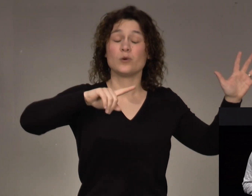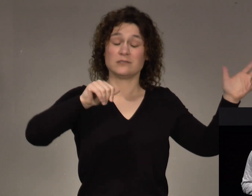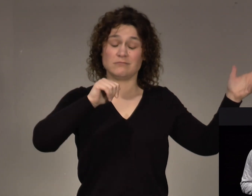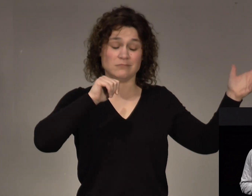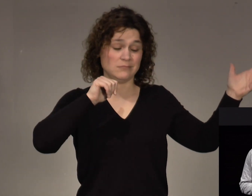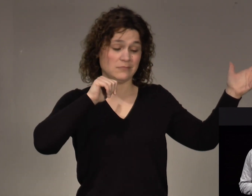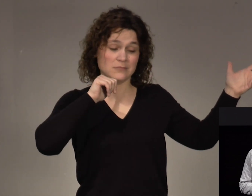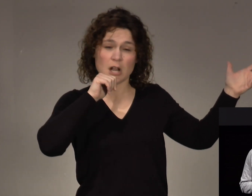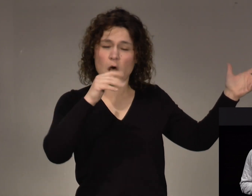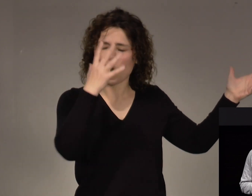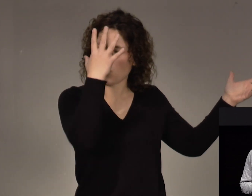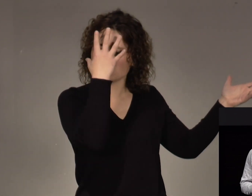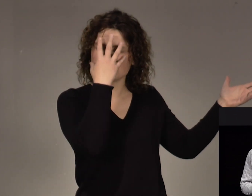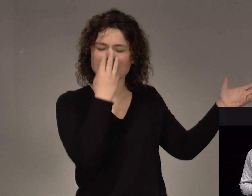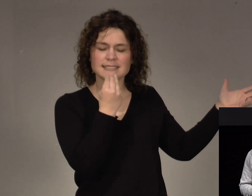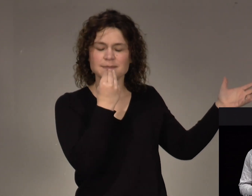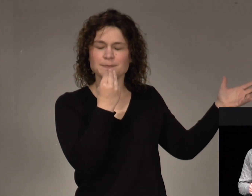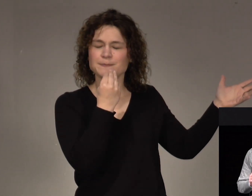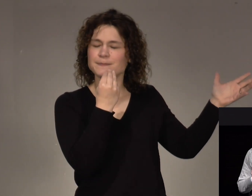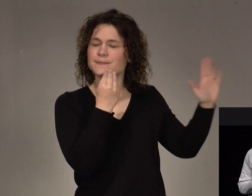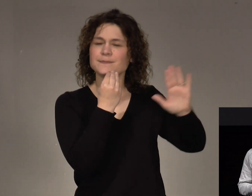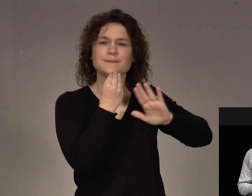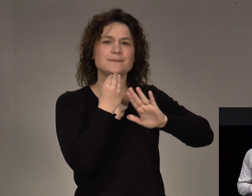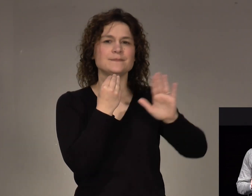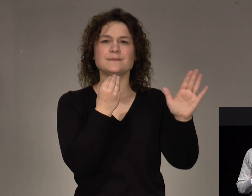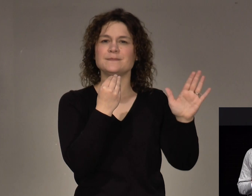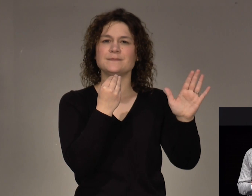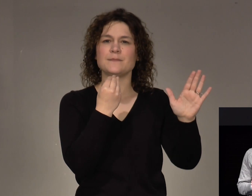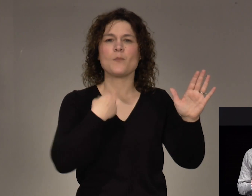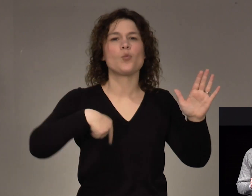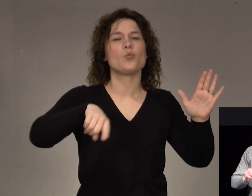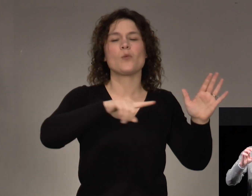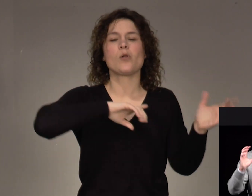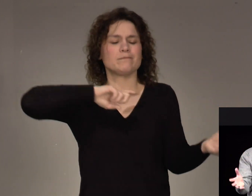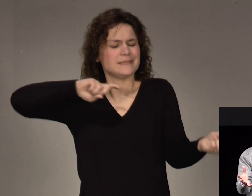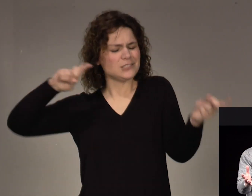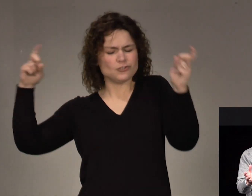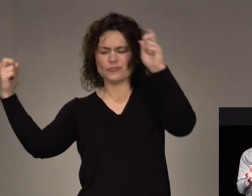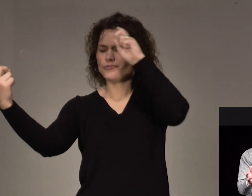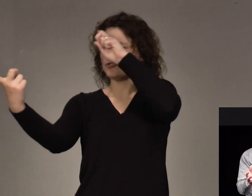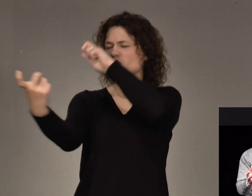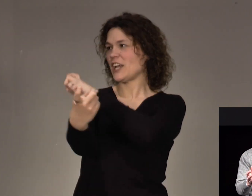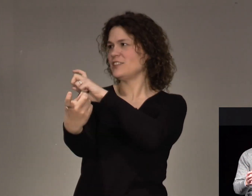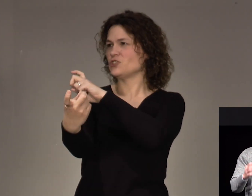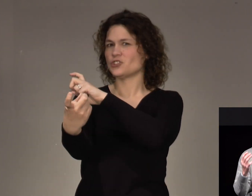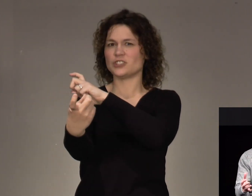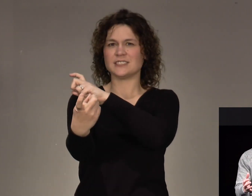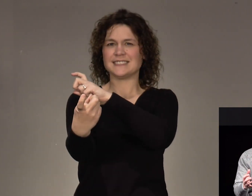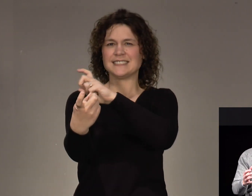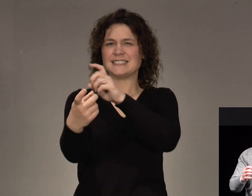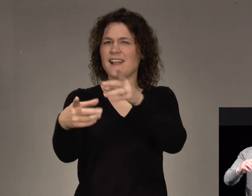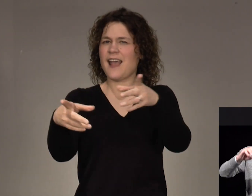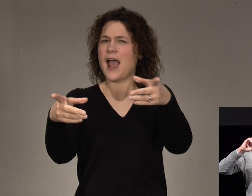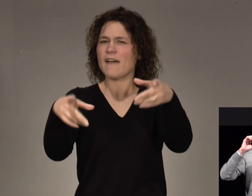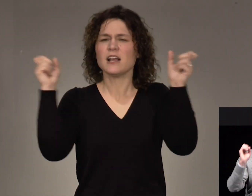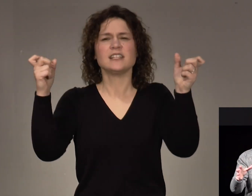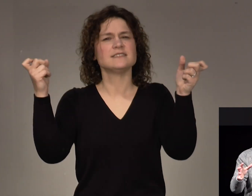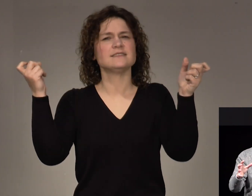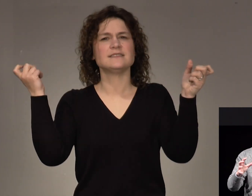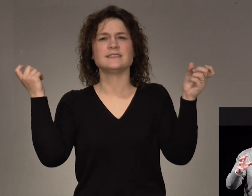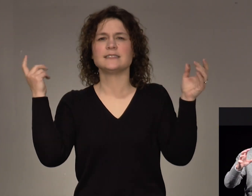sleep, but we shall all be changed--in a twinkling of an eye, in a flash! Blink and